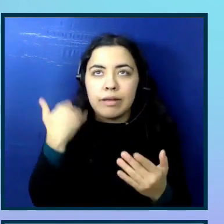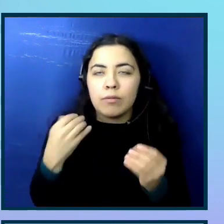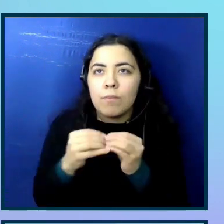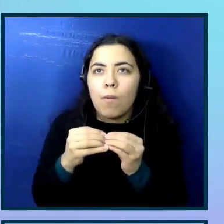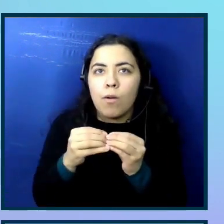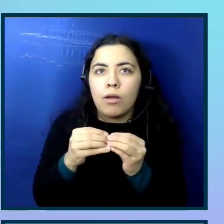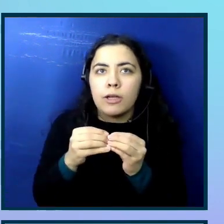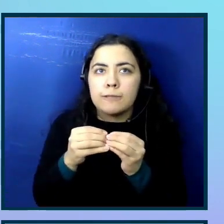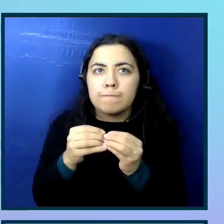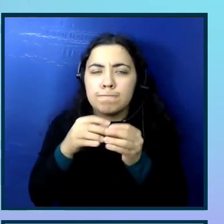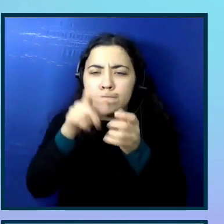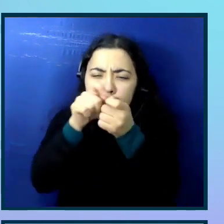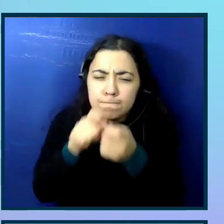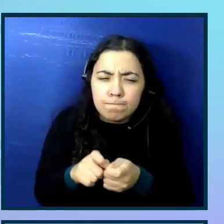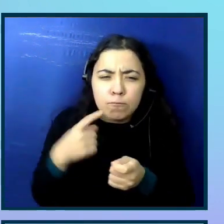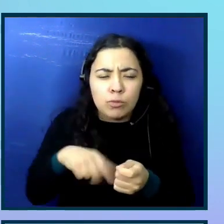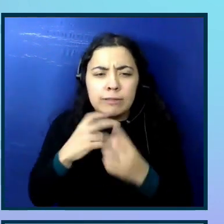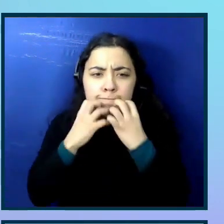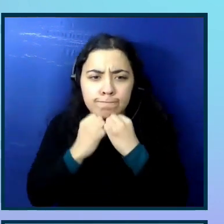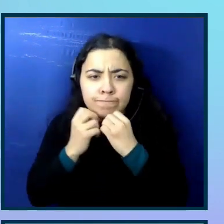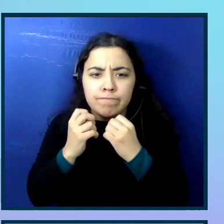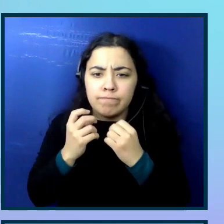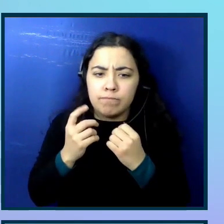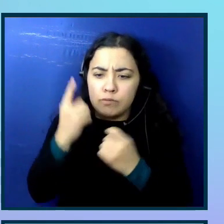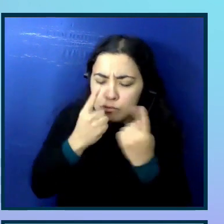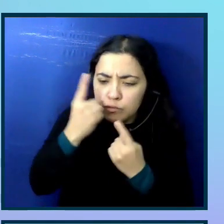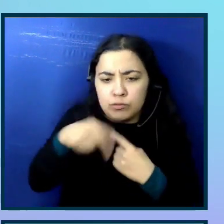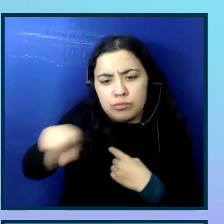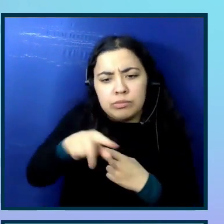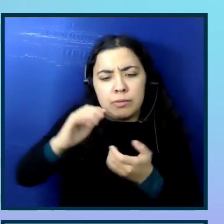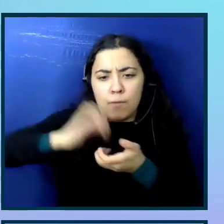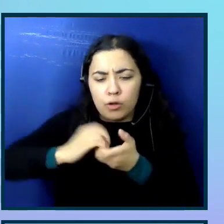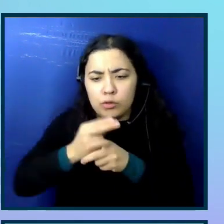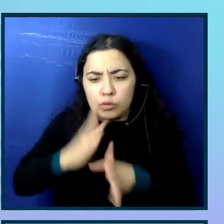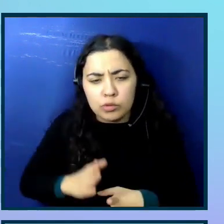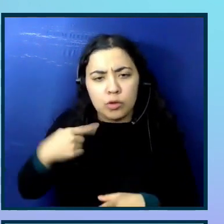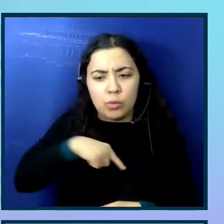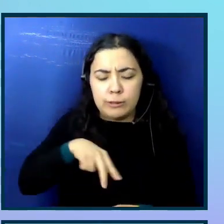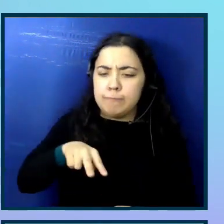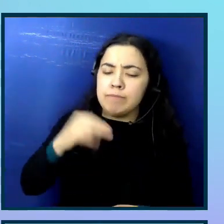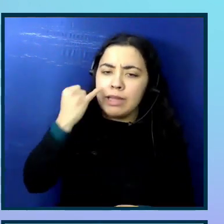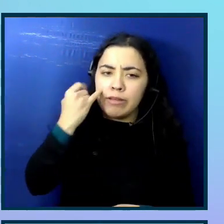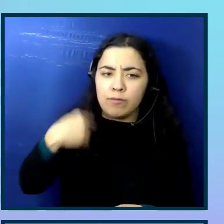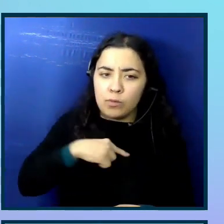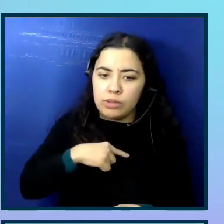that we validate with stakeholder partners, end users basically decide whether that is something that we're gonna take forward.